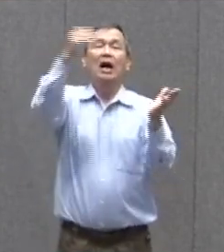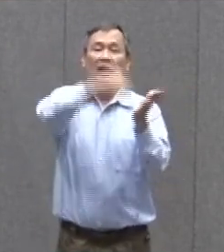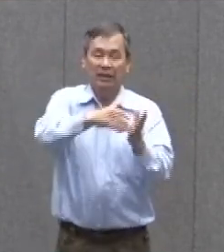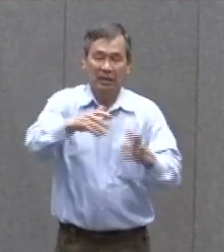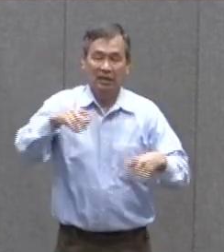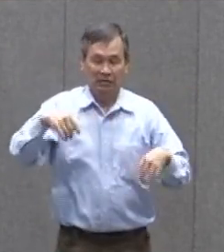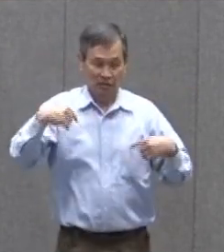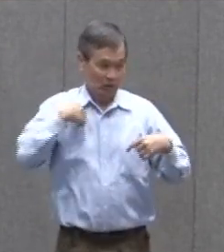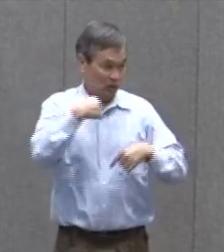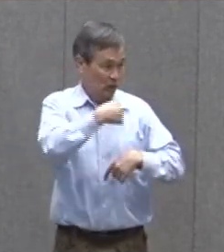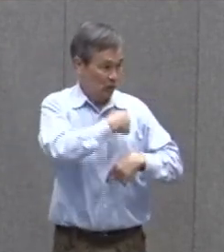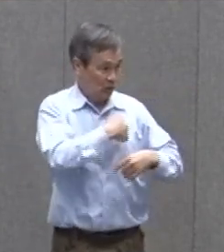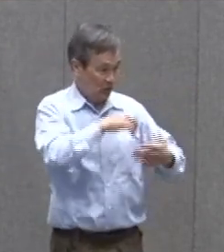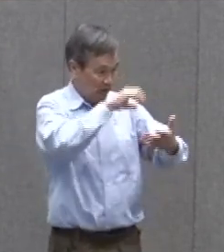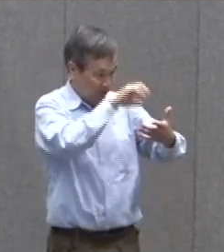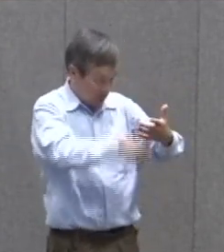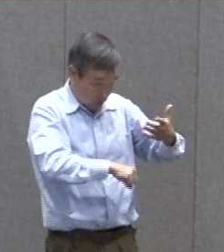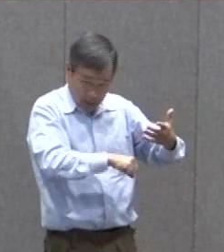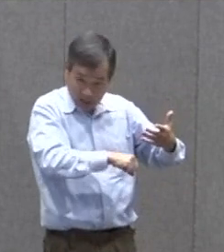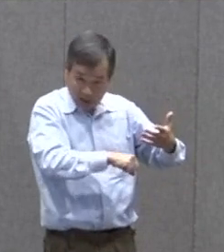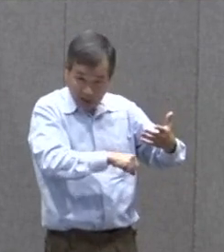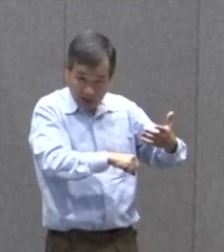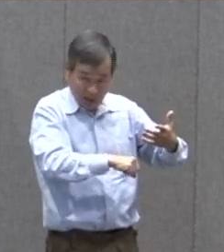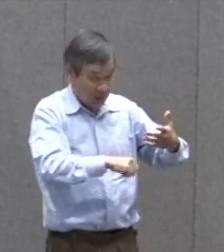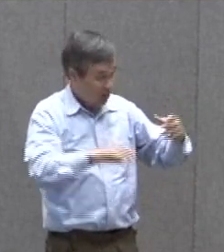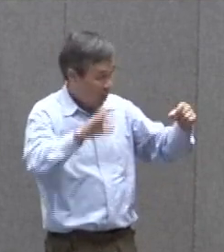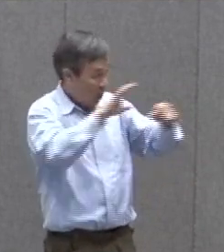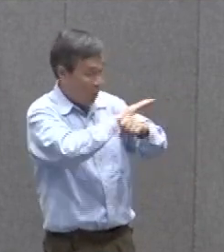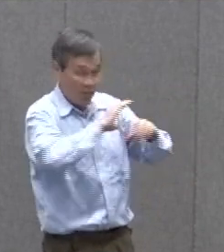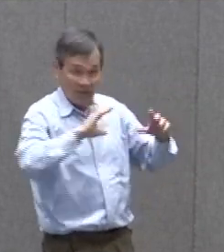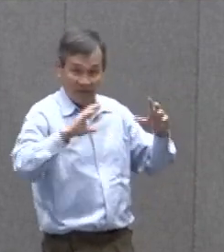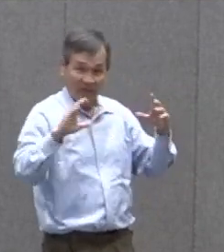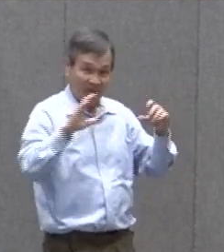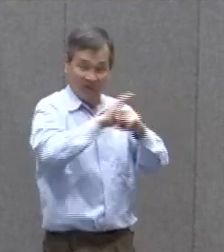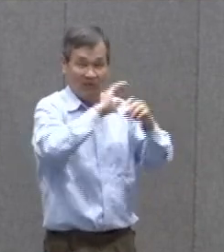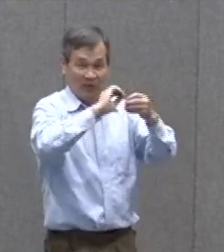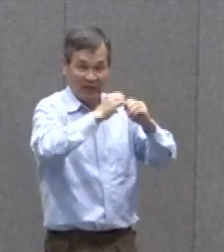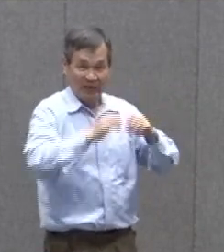we're going to start with our whole, nine.